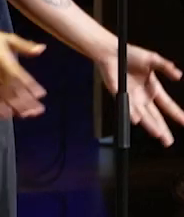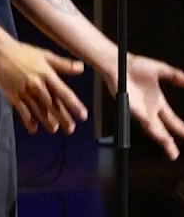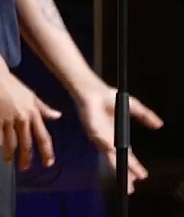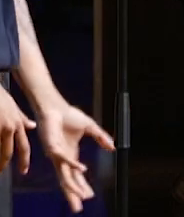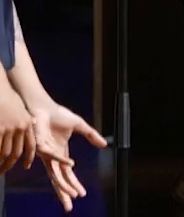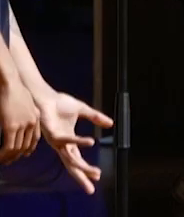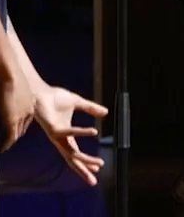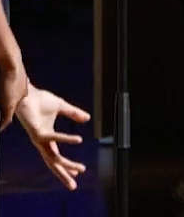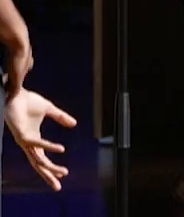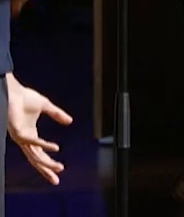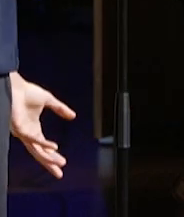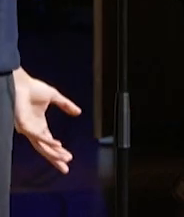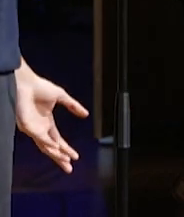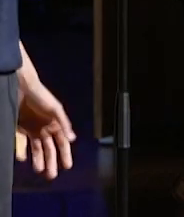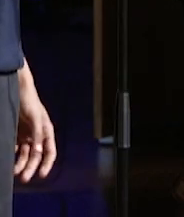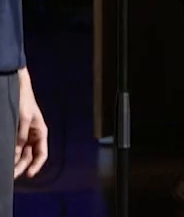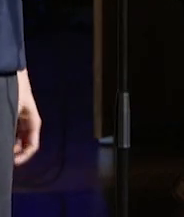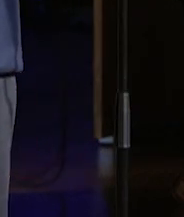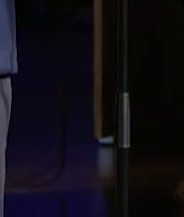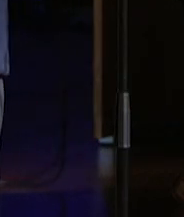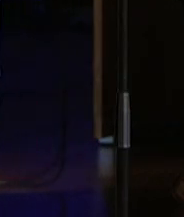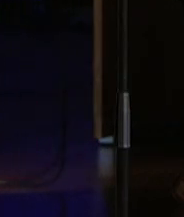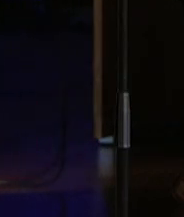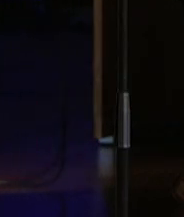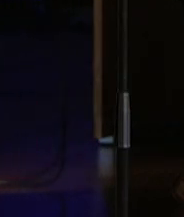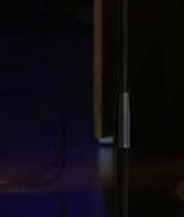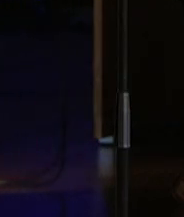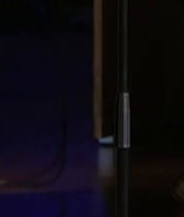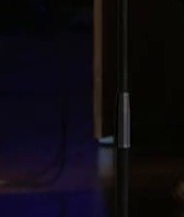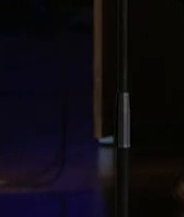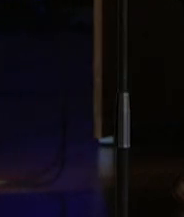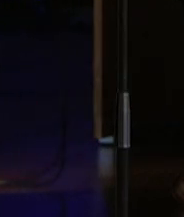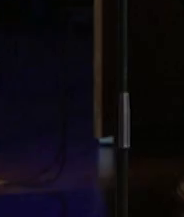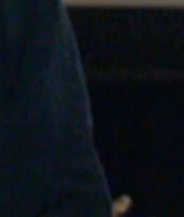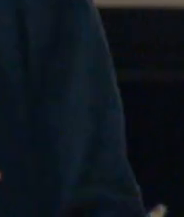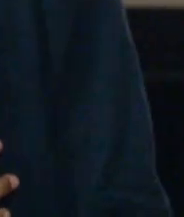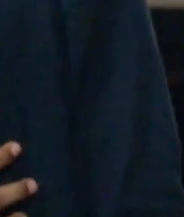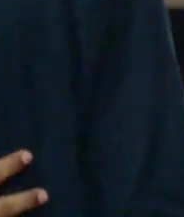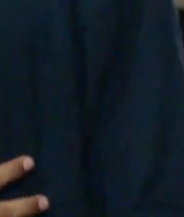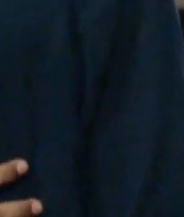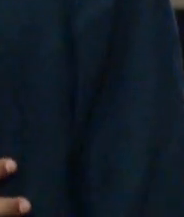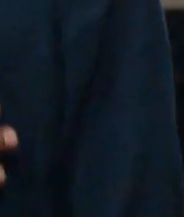#Don't think that I'm mad, what I said.# #It's always a broken success.